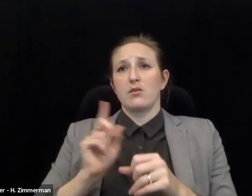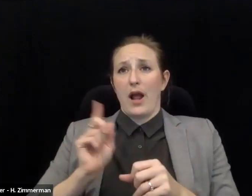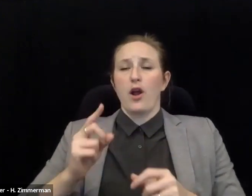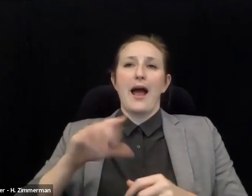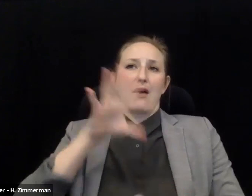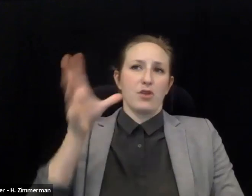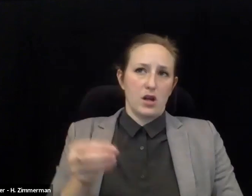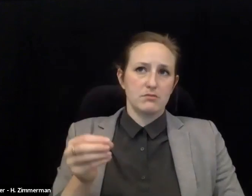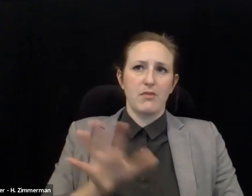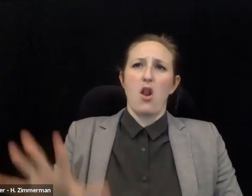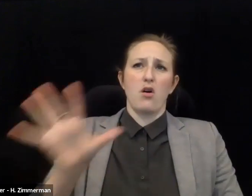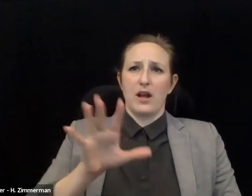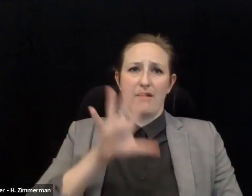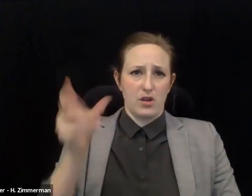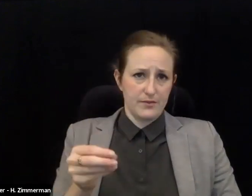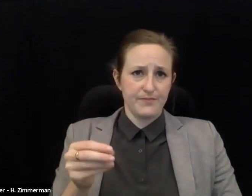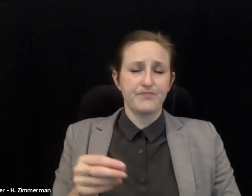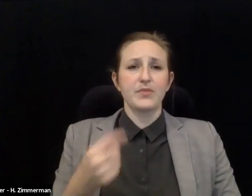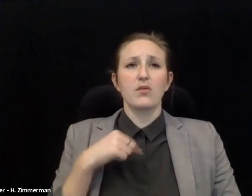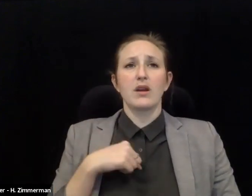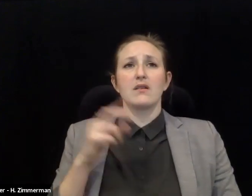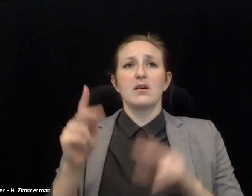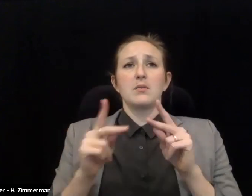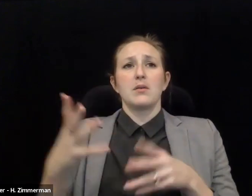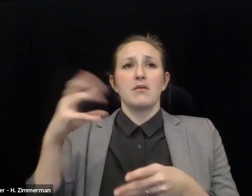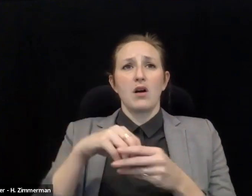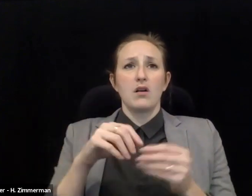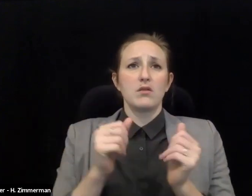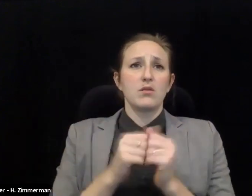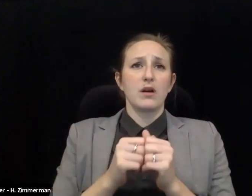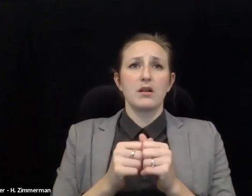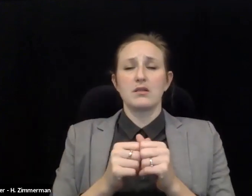folks involved to our as far east as Mauritius, and as far west as California.